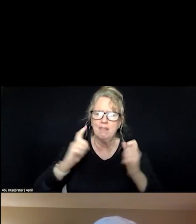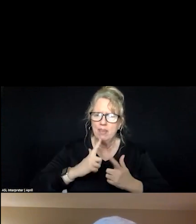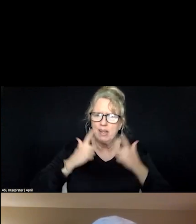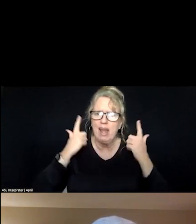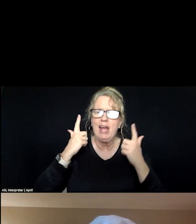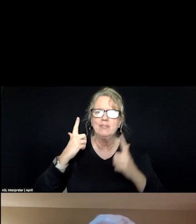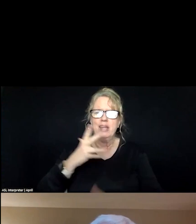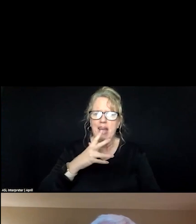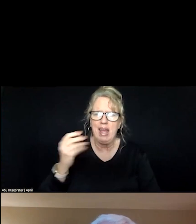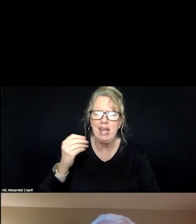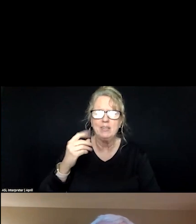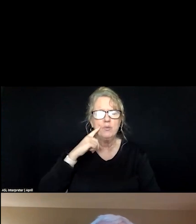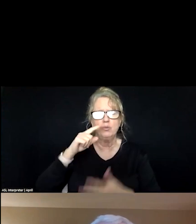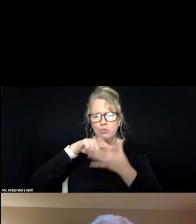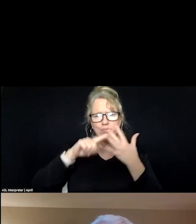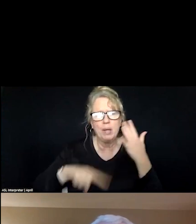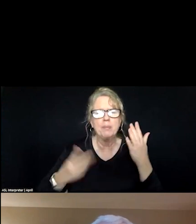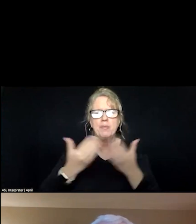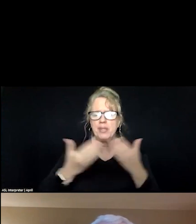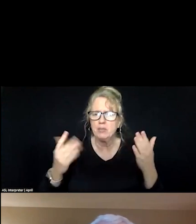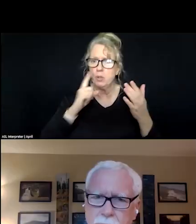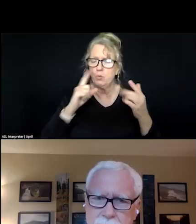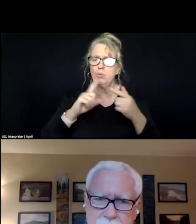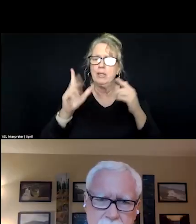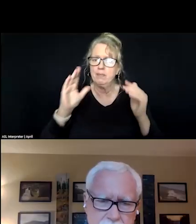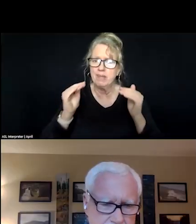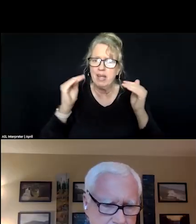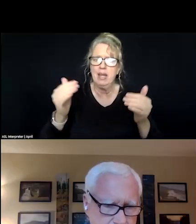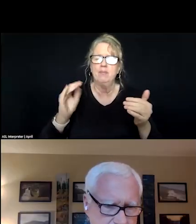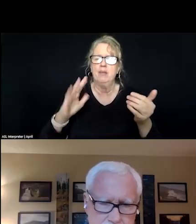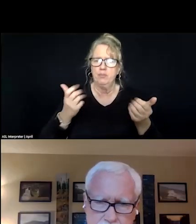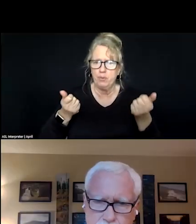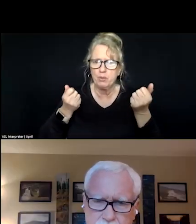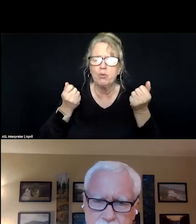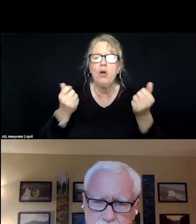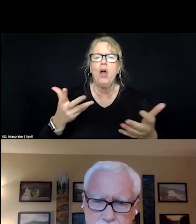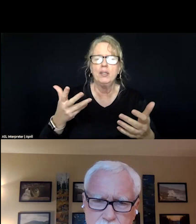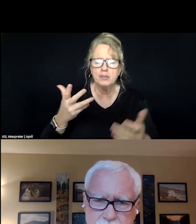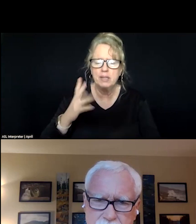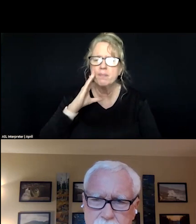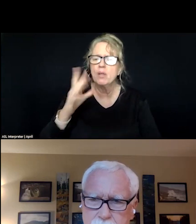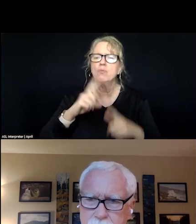THERE ARE A NUMBER OF THINGS THAT ADVANCED THE CAUSE AND THE WORK OF THE ZERO SUICIDE INSTITUTE.